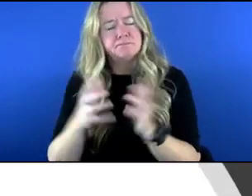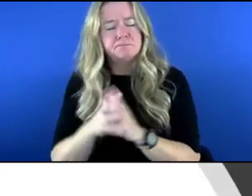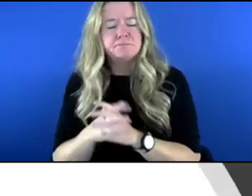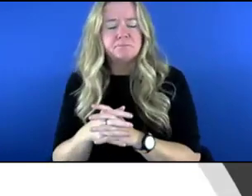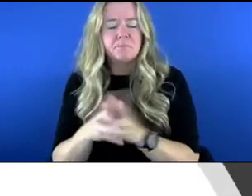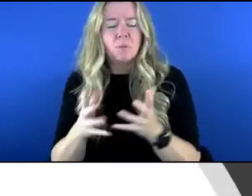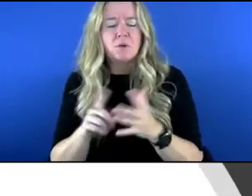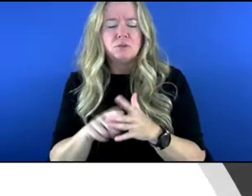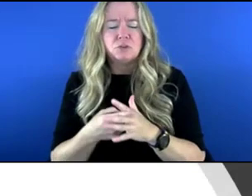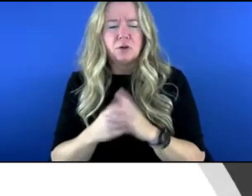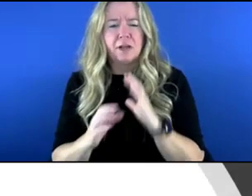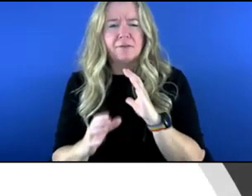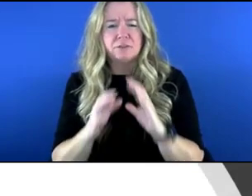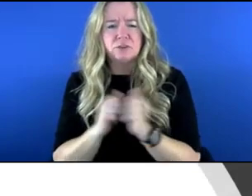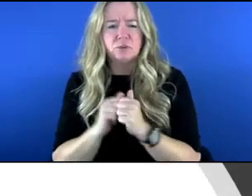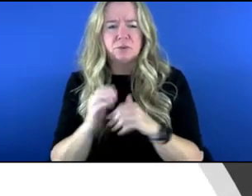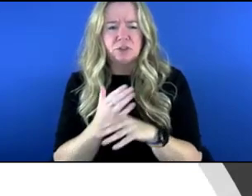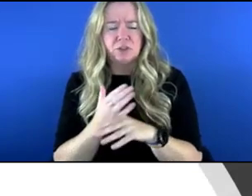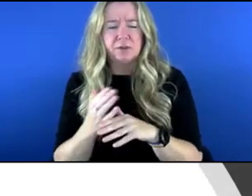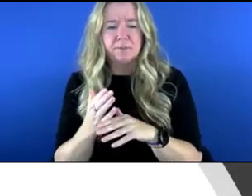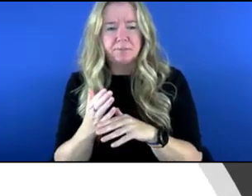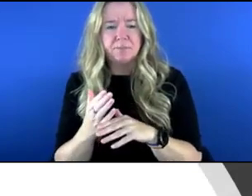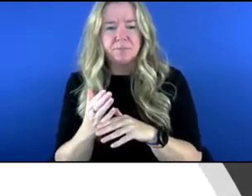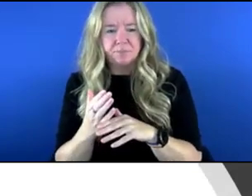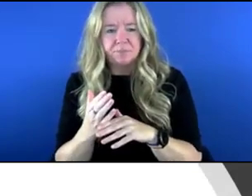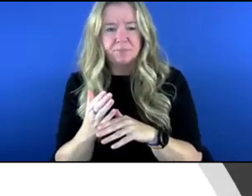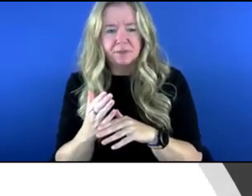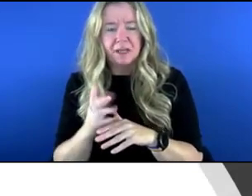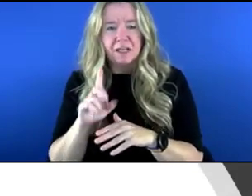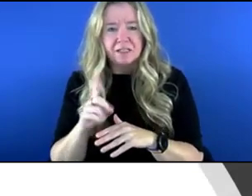this conversation by sharing that DHH+